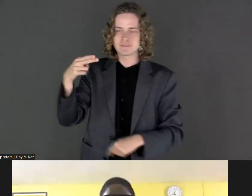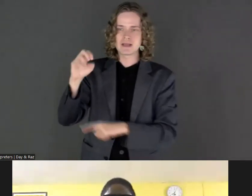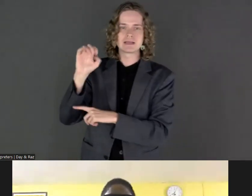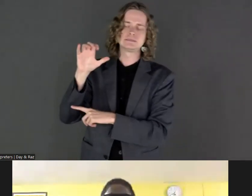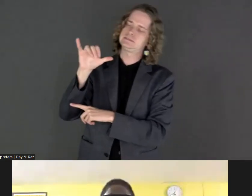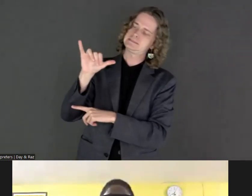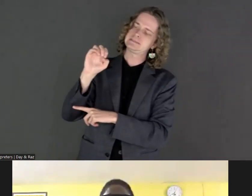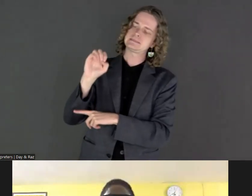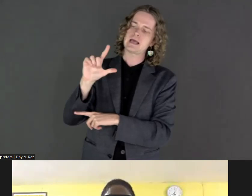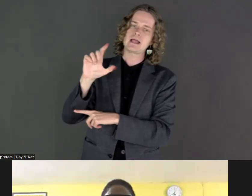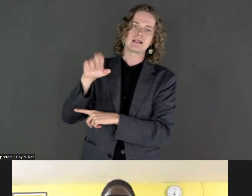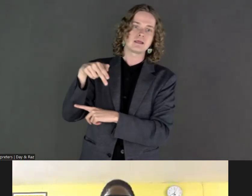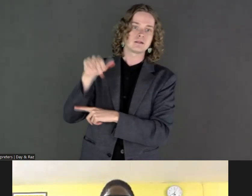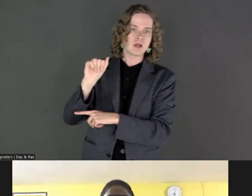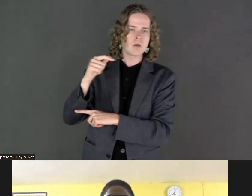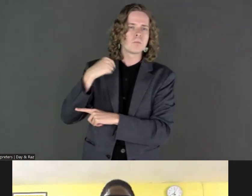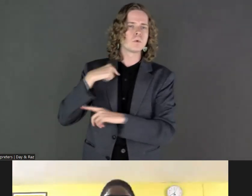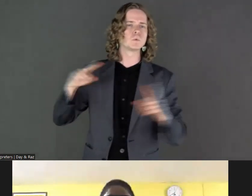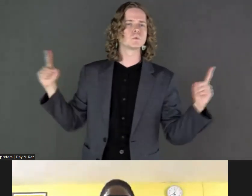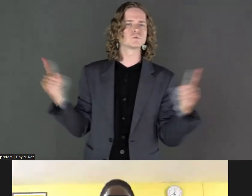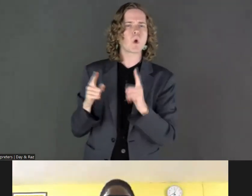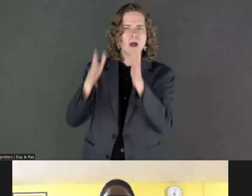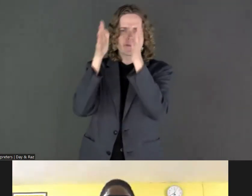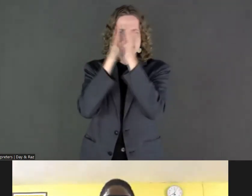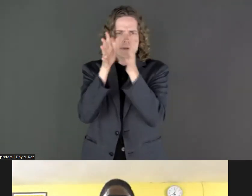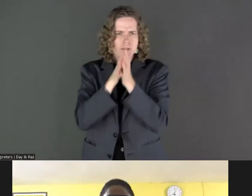to briefly explain your some of the technical features of today's event.